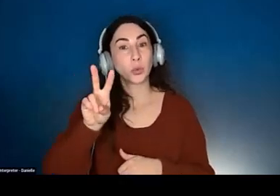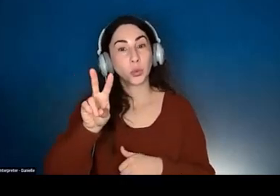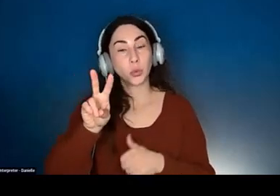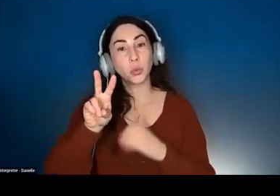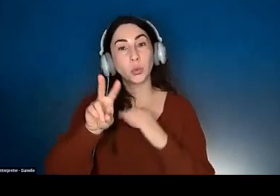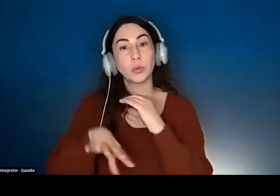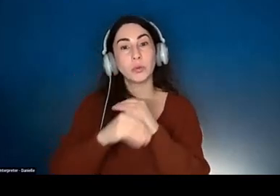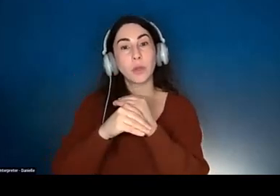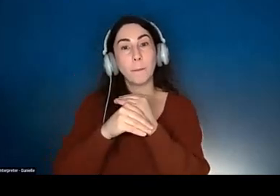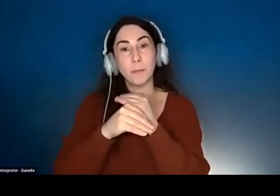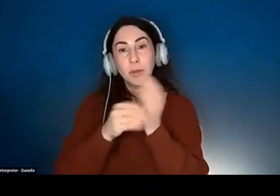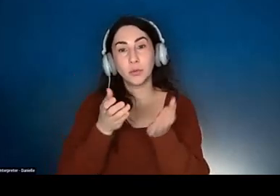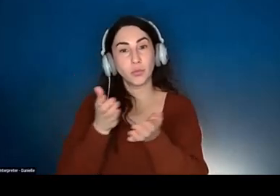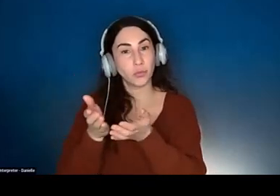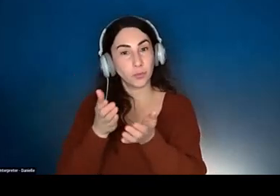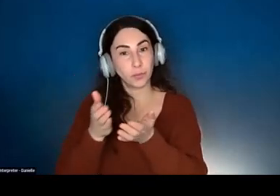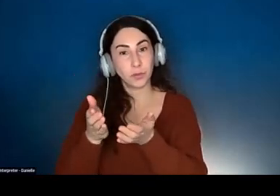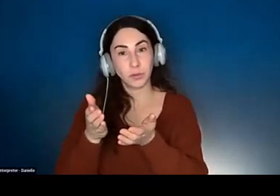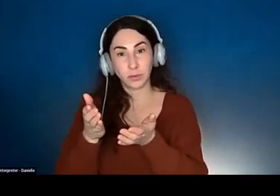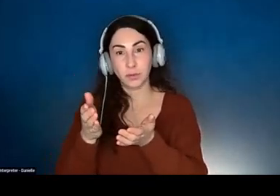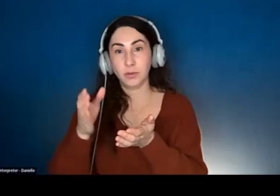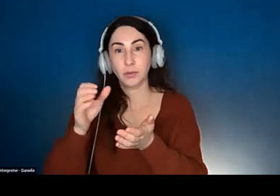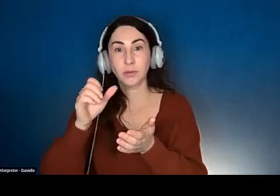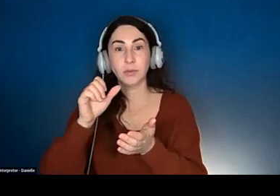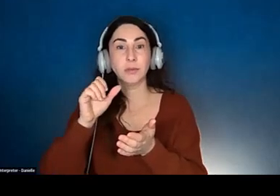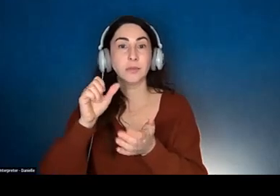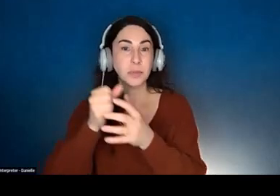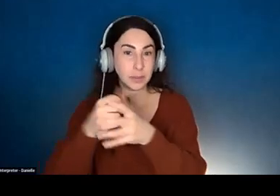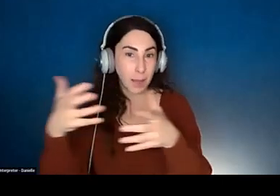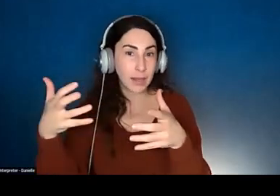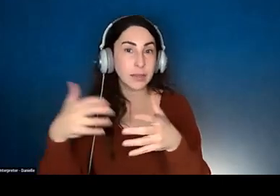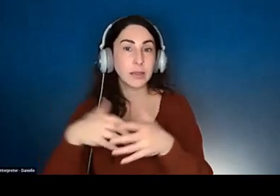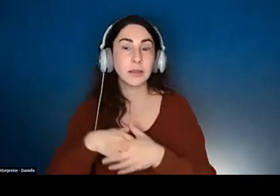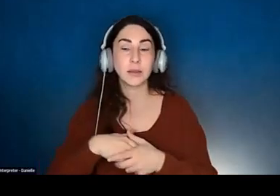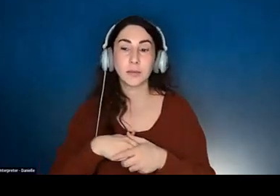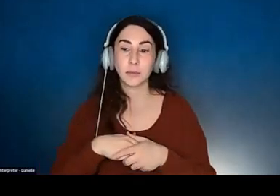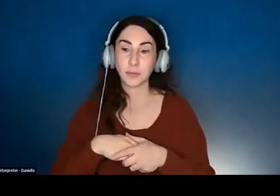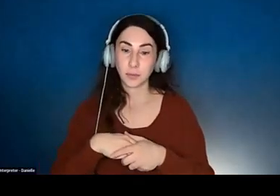otherwise covered by Medicaid were expanded, and states